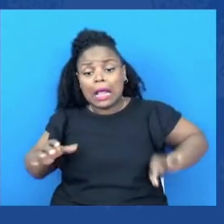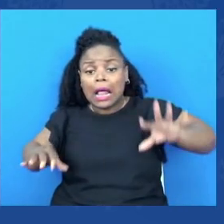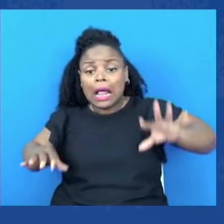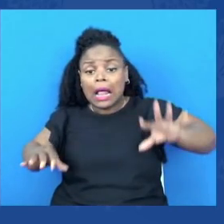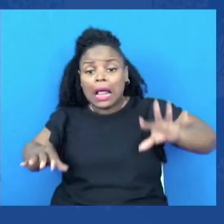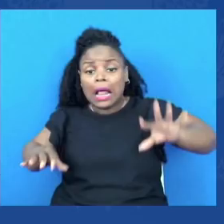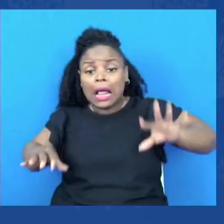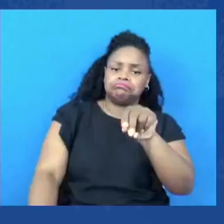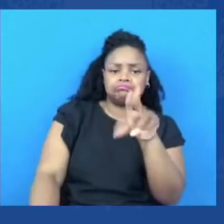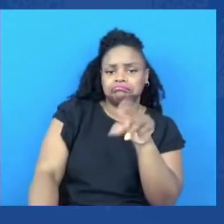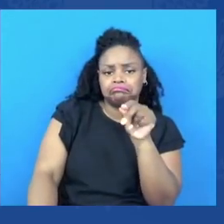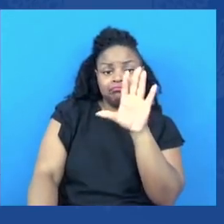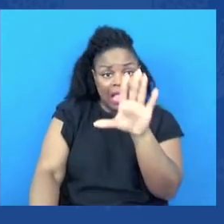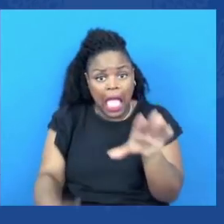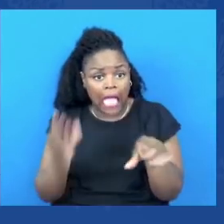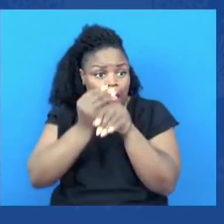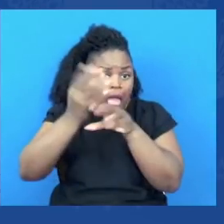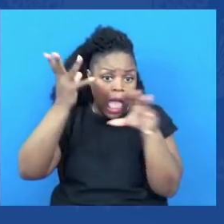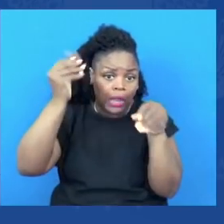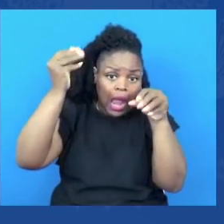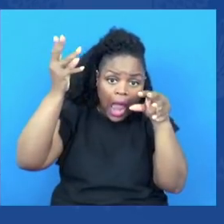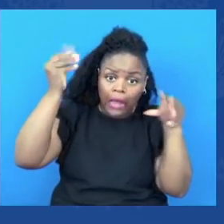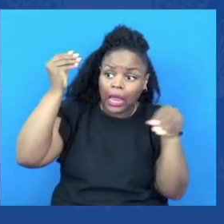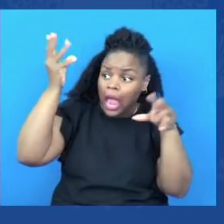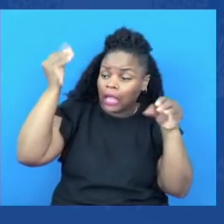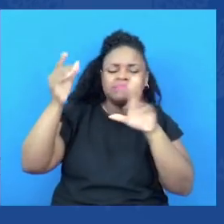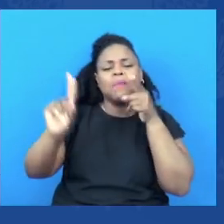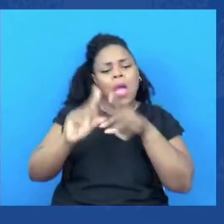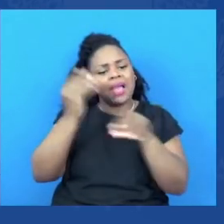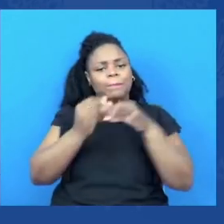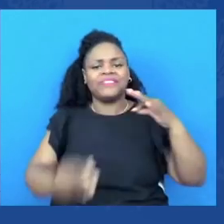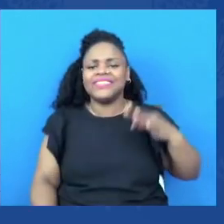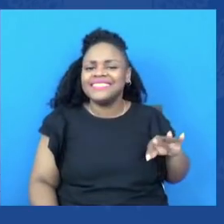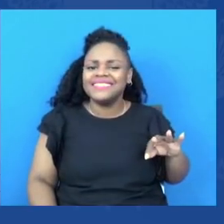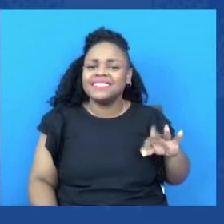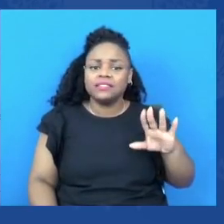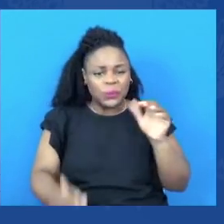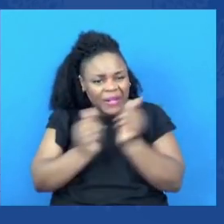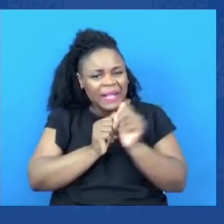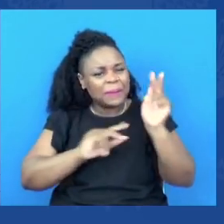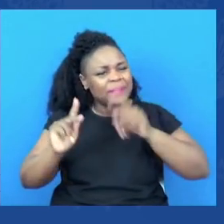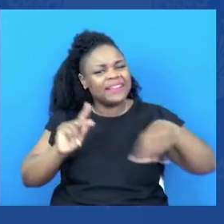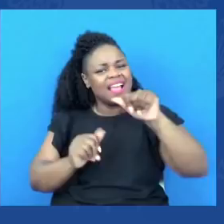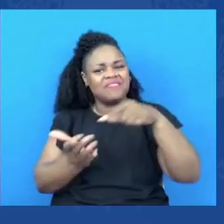improve access for people with coverage on Medicaid and the Affordable Care Act.